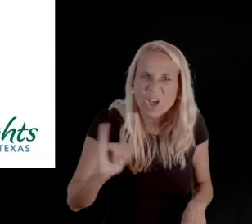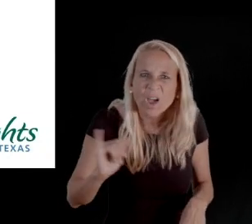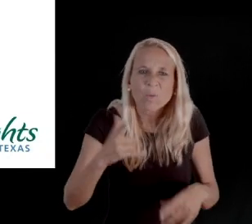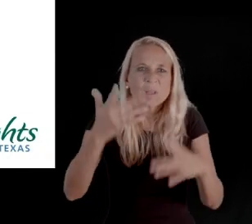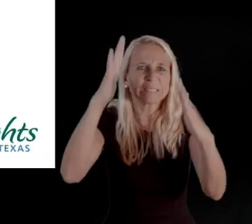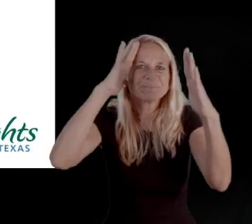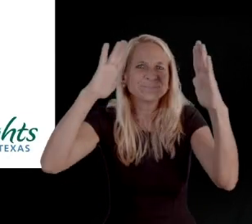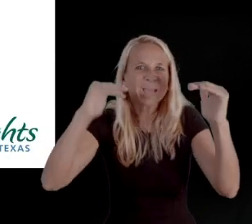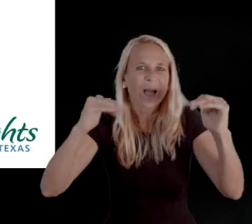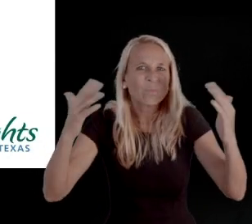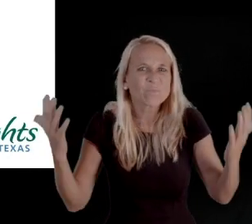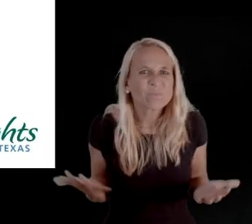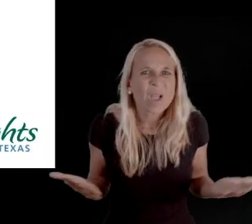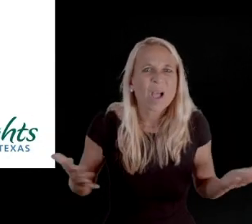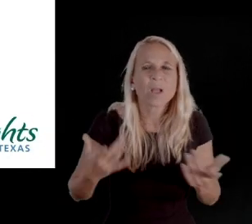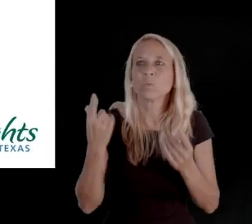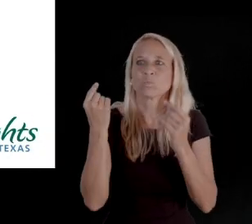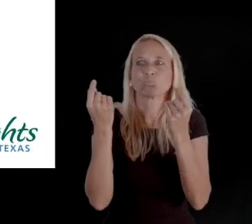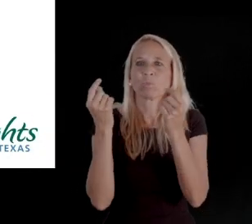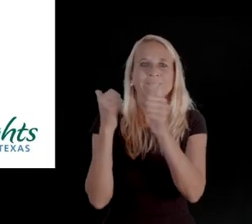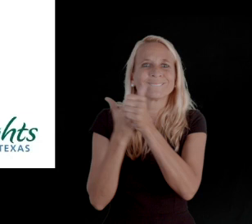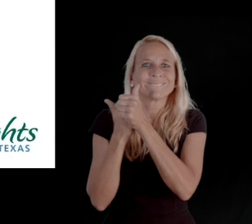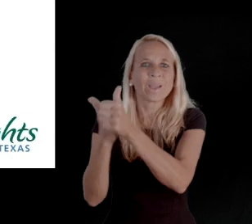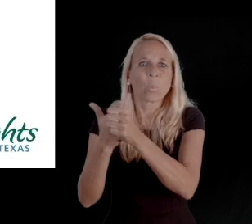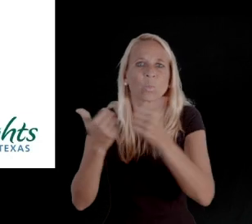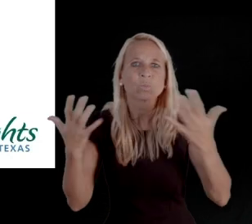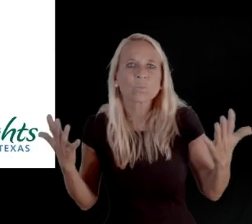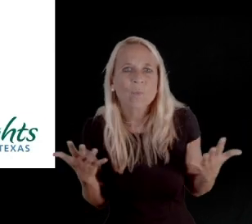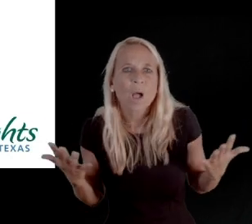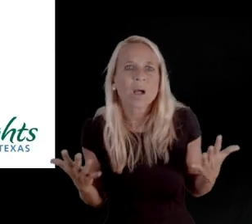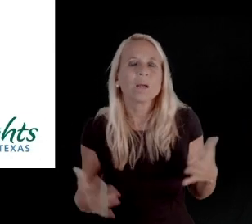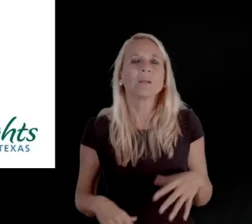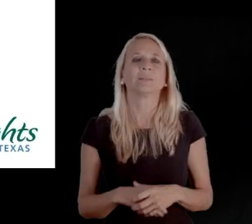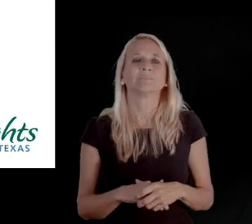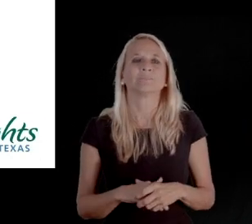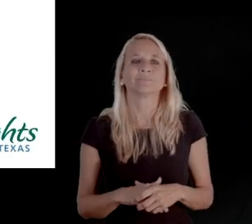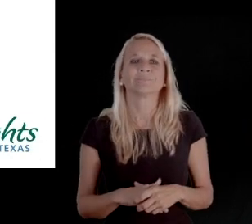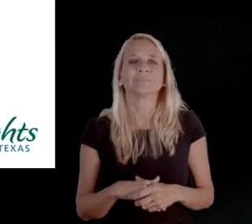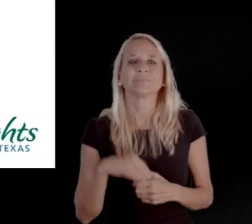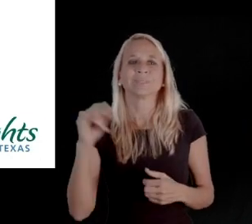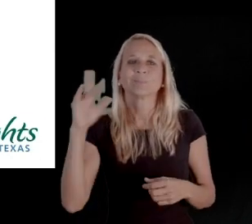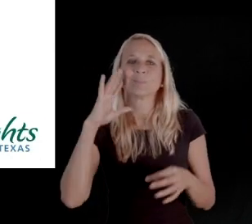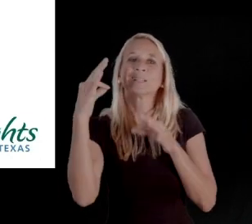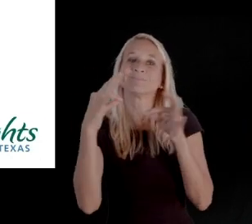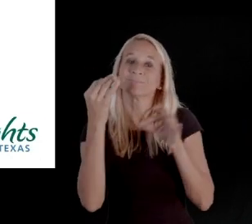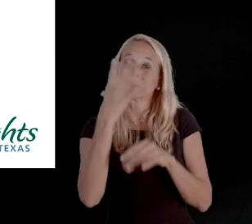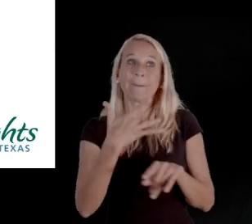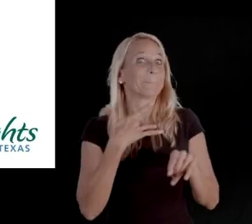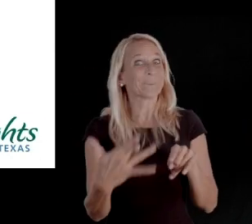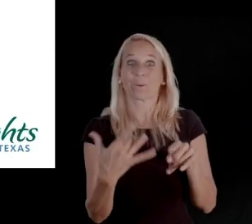to anticipate or expect or what to kind of follow, like they'll mention the agency goes first,